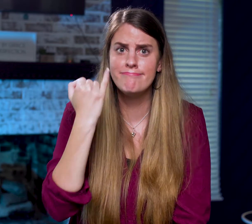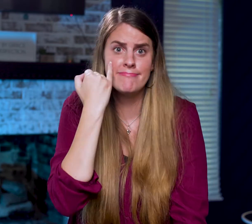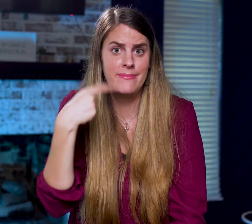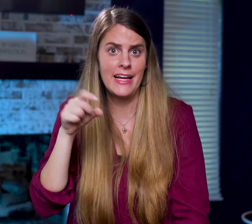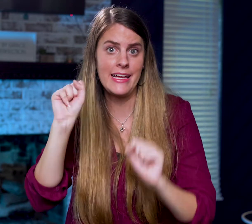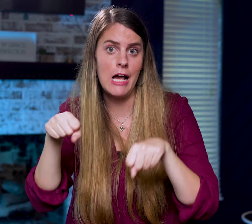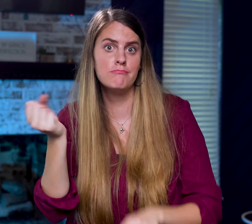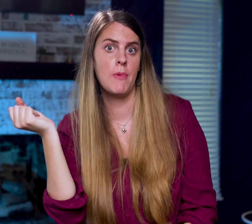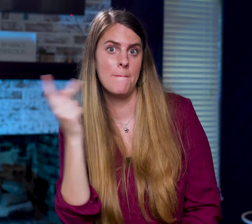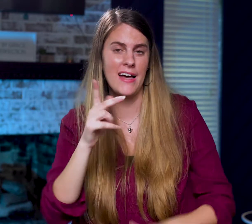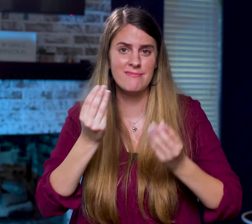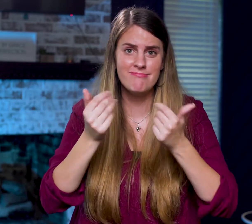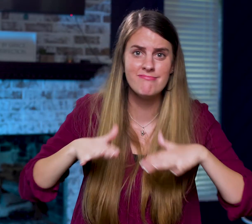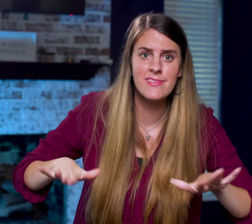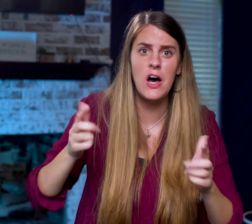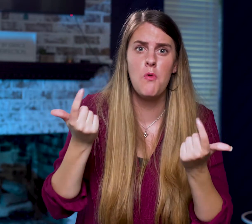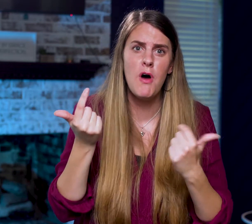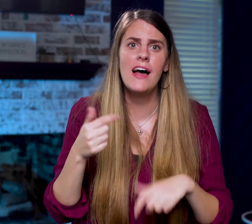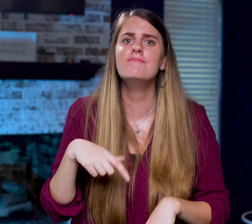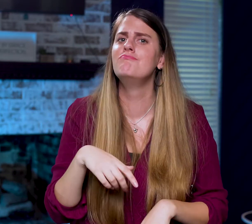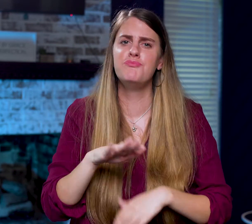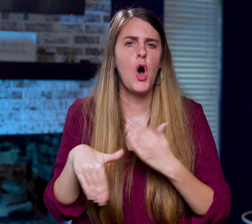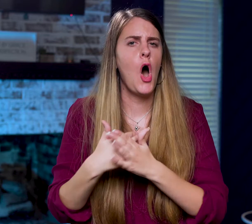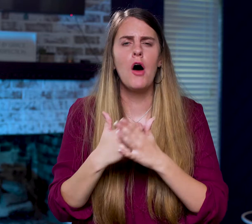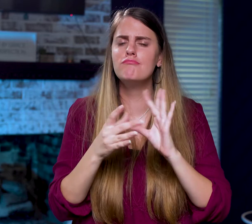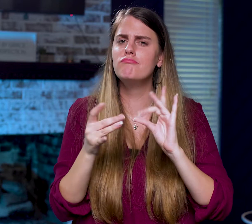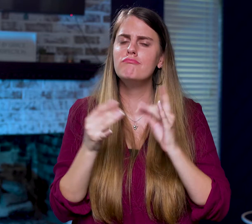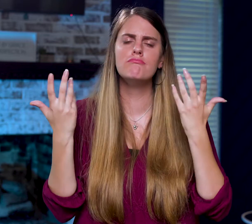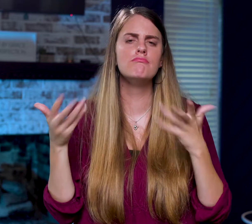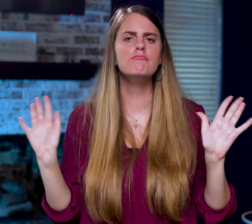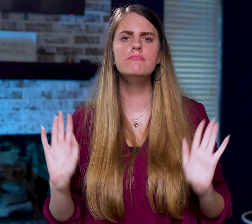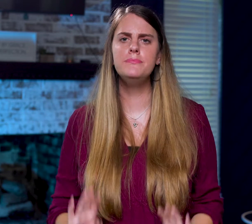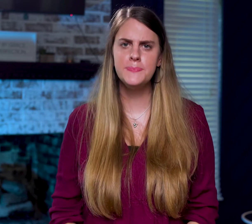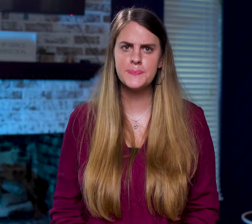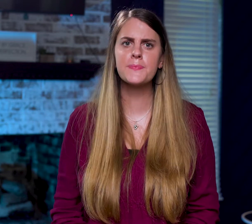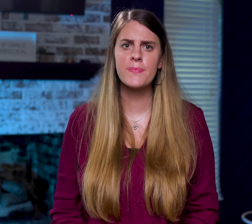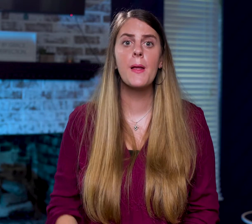if they can just come back to this land when it’s all said and done.